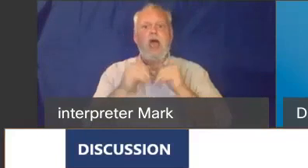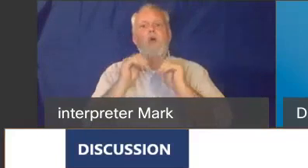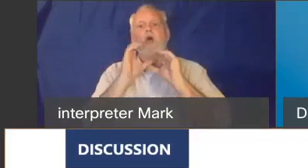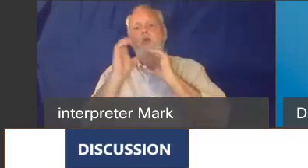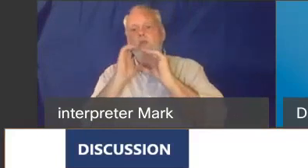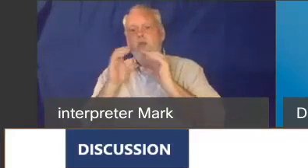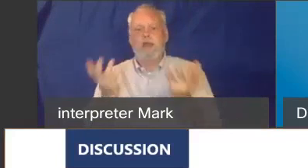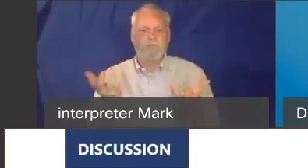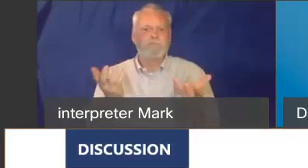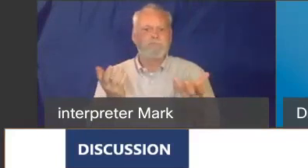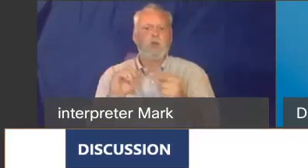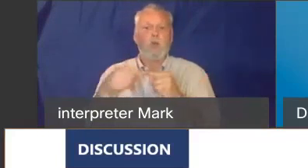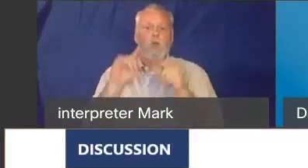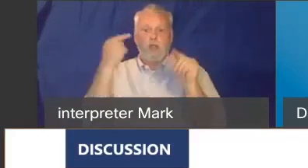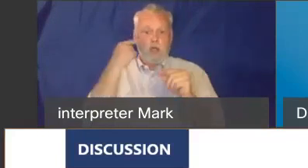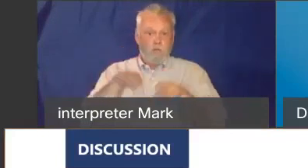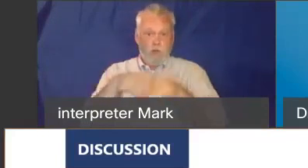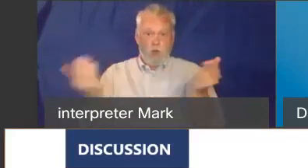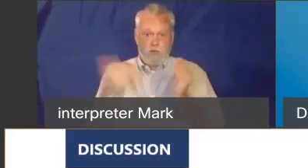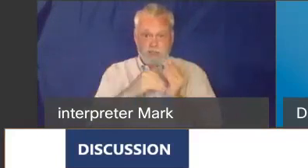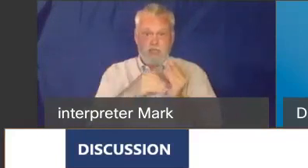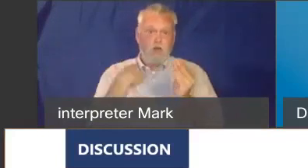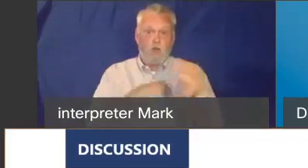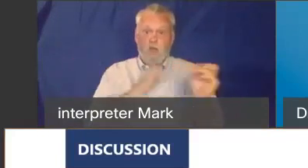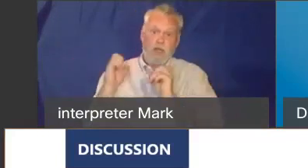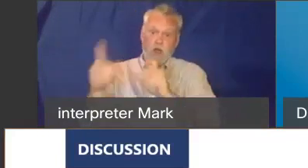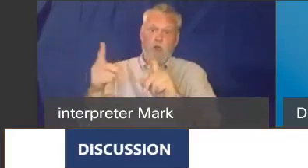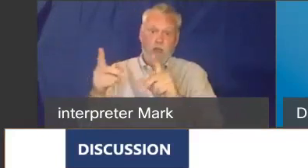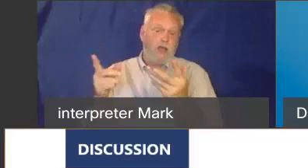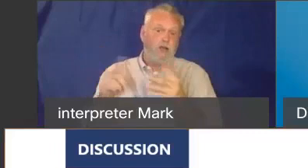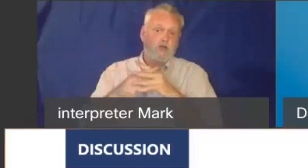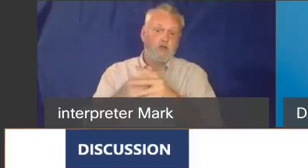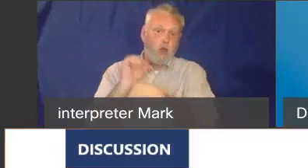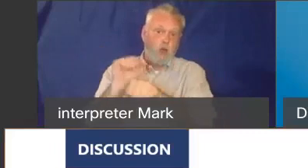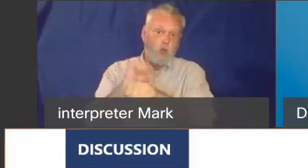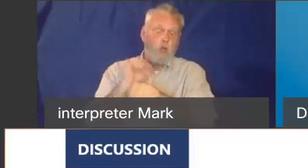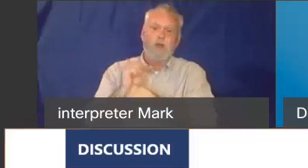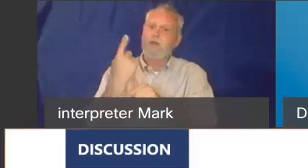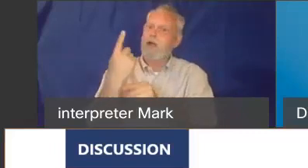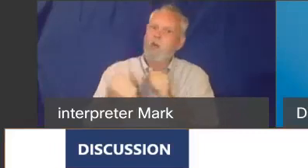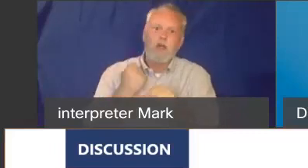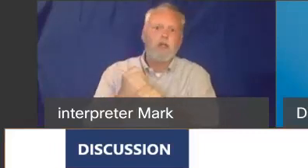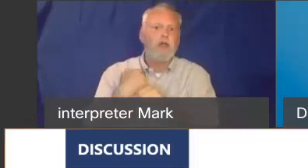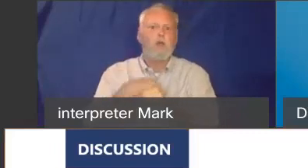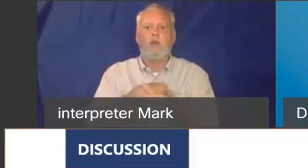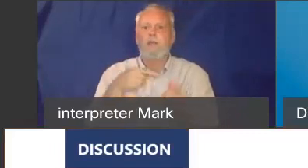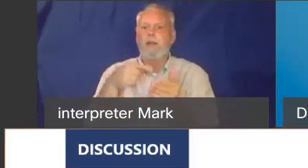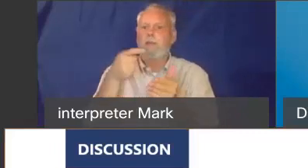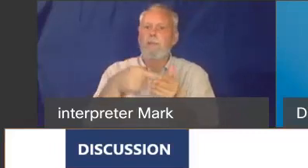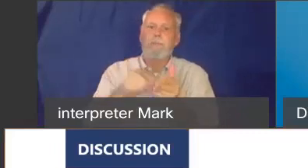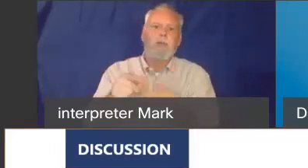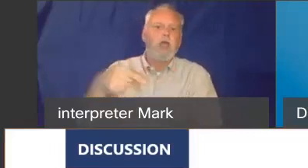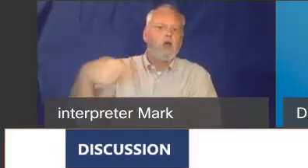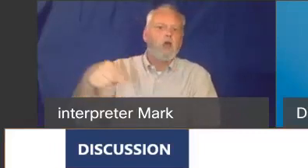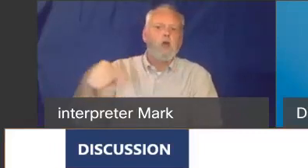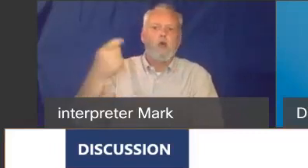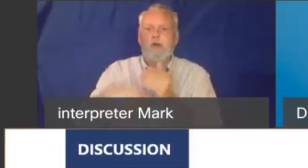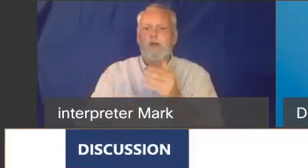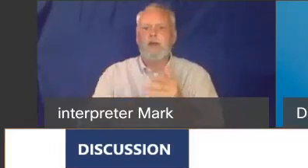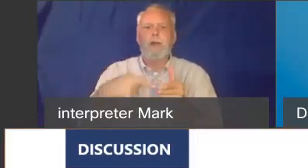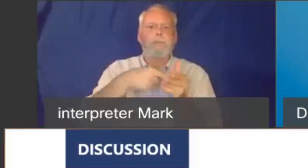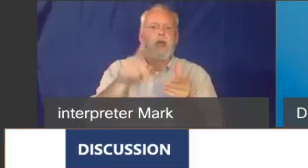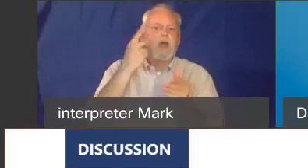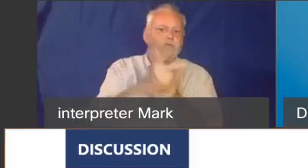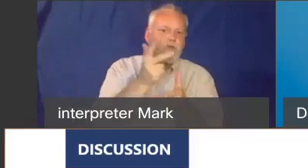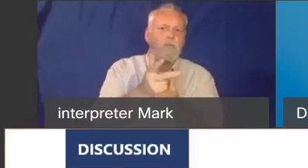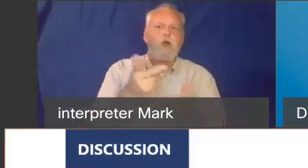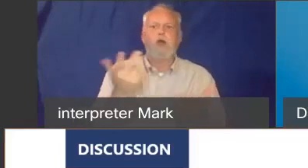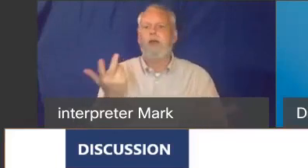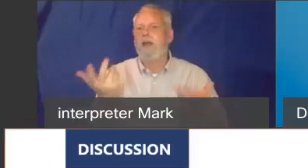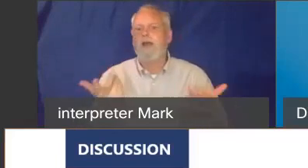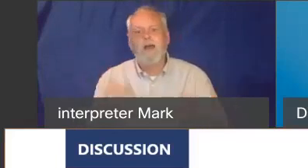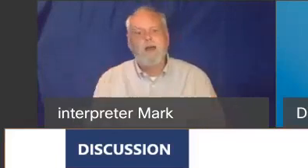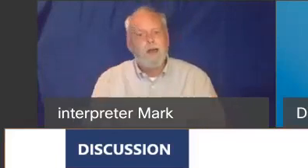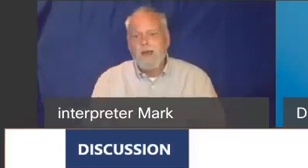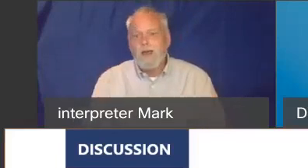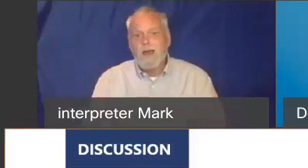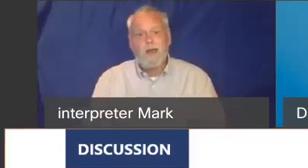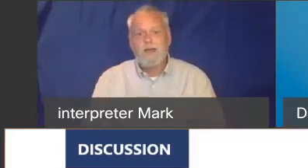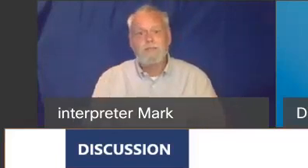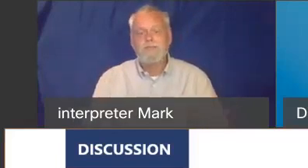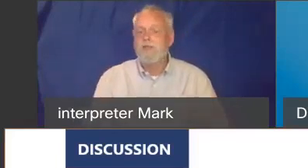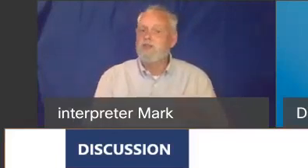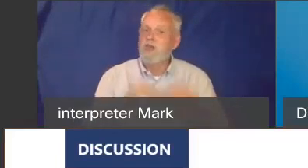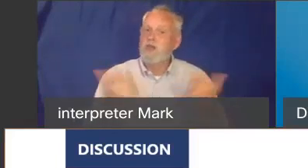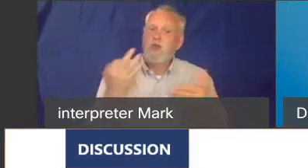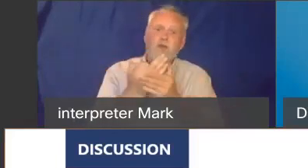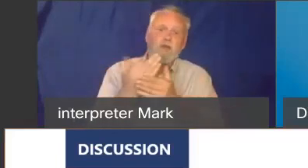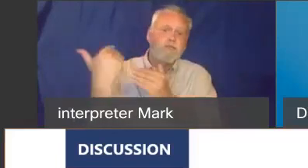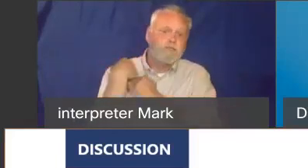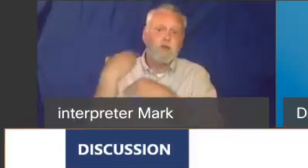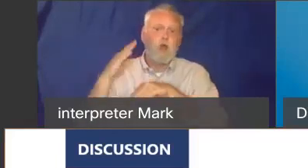So that when the government does open, we are able to go back in and start working. It's been a year. We've been paying taxes, quarterly taxes we've been paying for parking fees and it's, it's a it's a huge financial burden on the vendors.